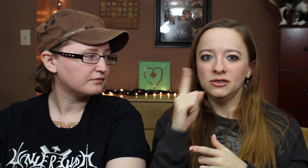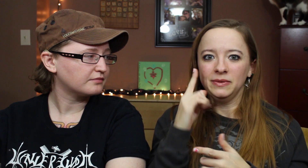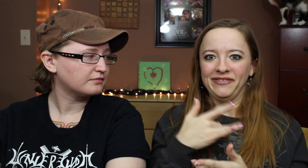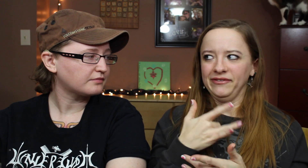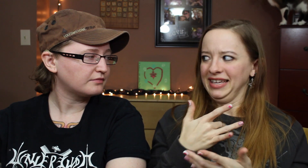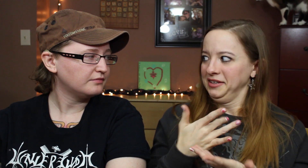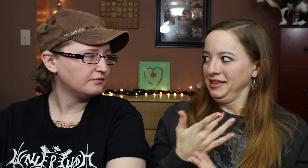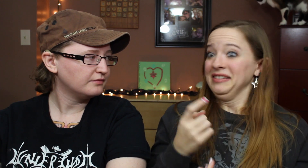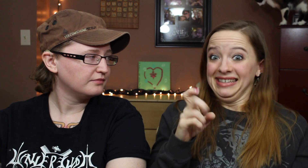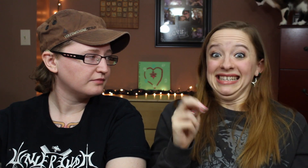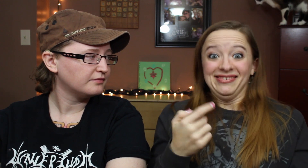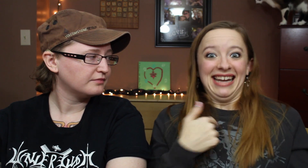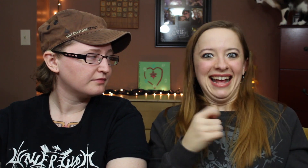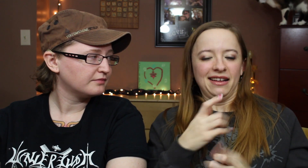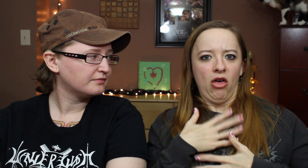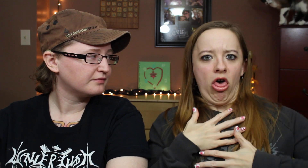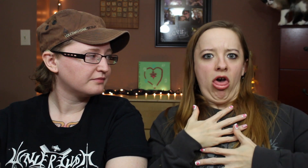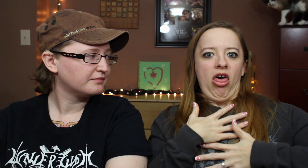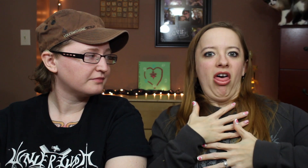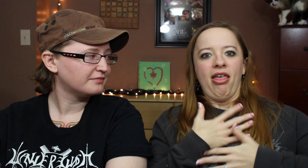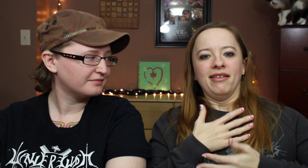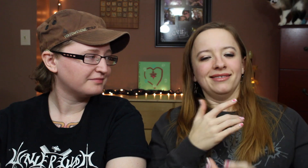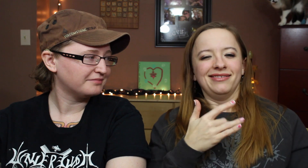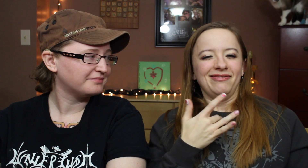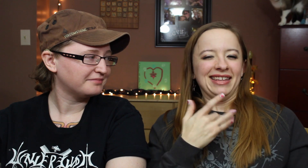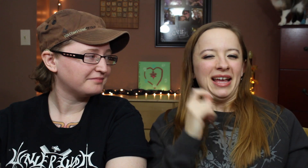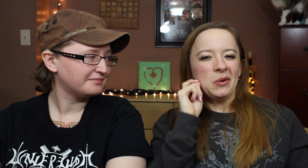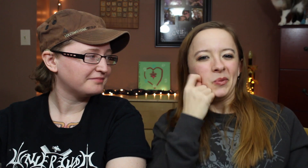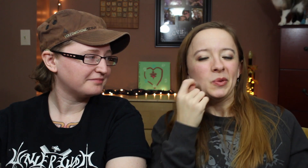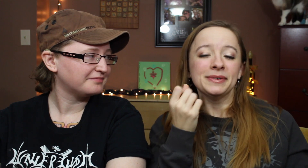it's really loud like that with the bass. You can feel that. Even I can feel that, in your chest.